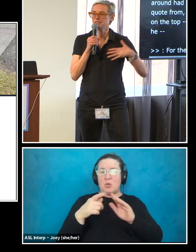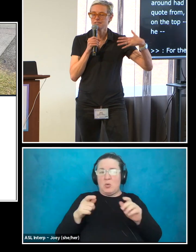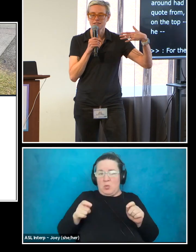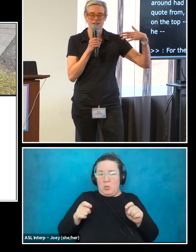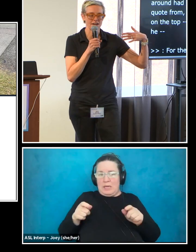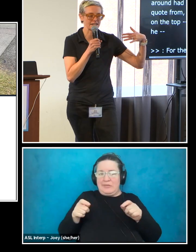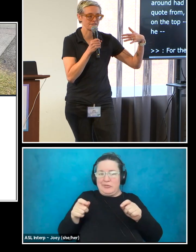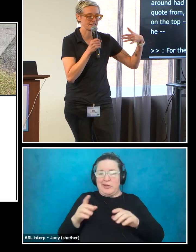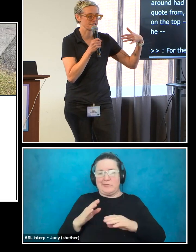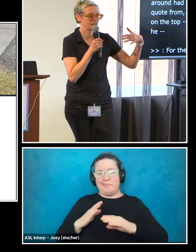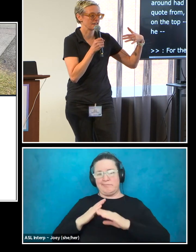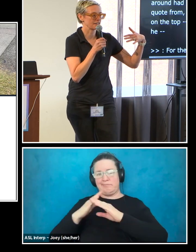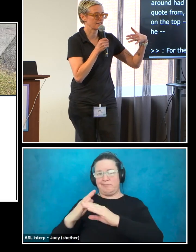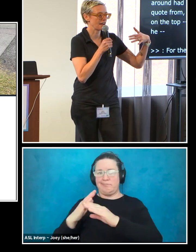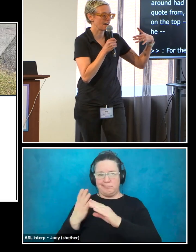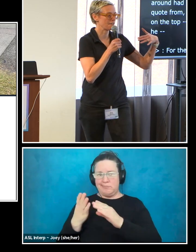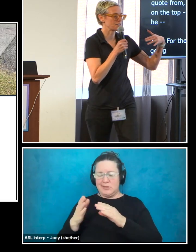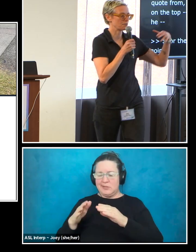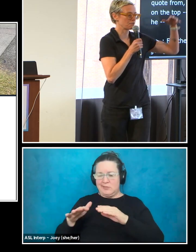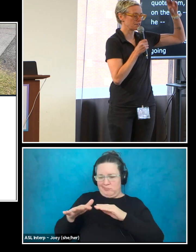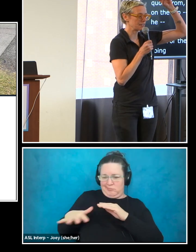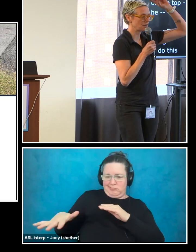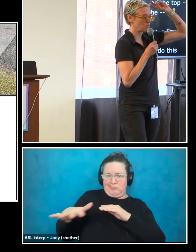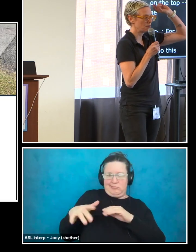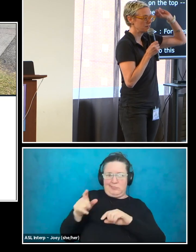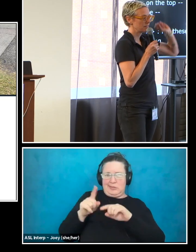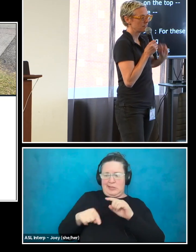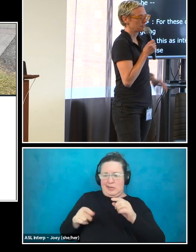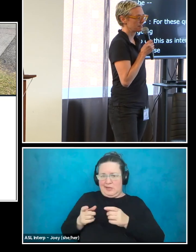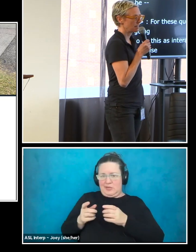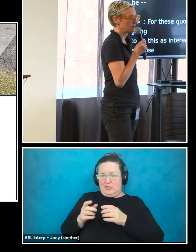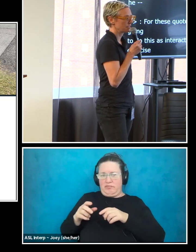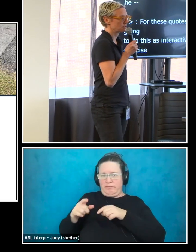this as an interactive exercise. I'm going to have someone read the quote, read Jaime's